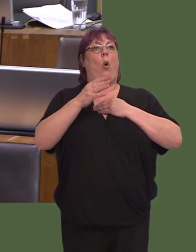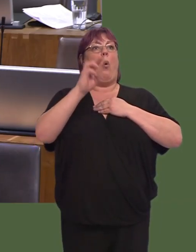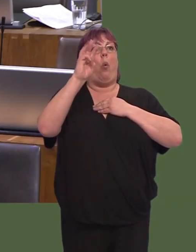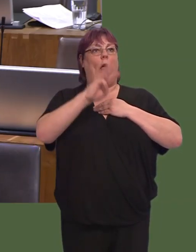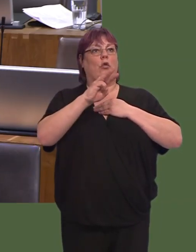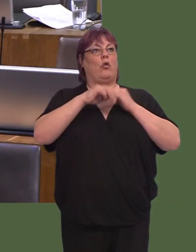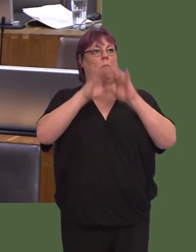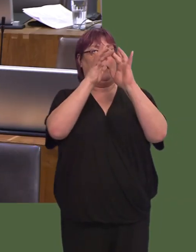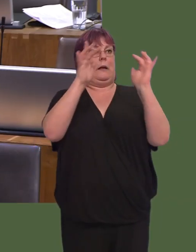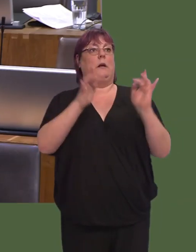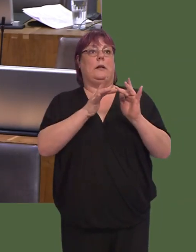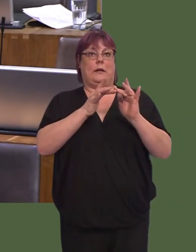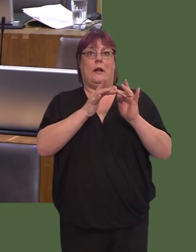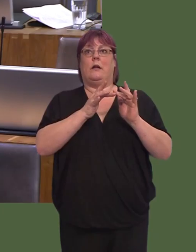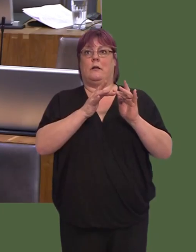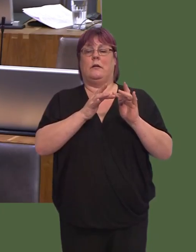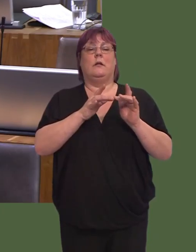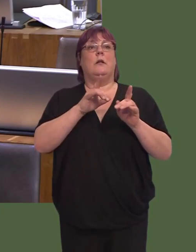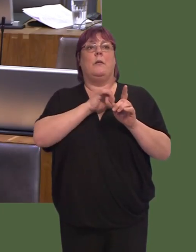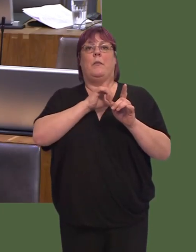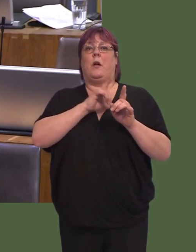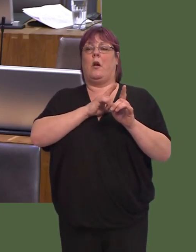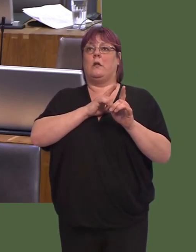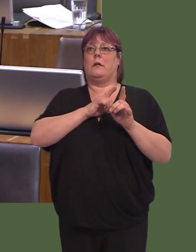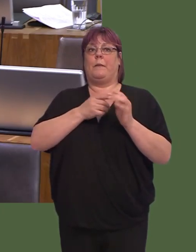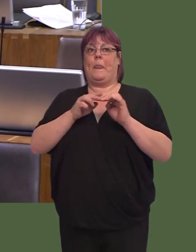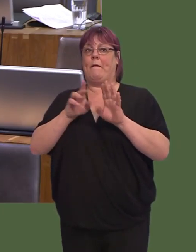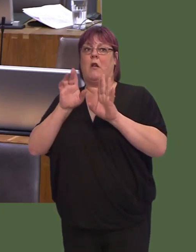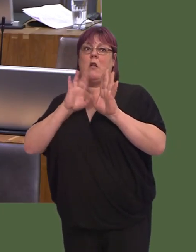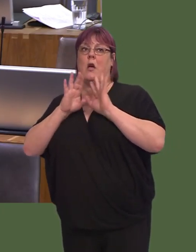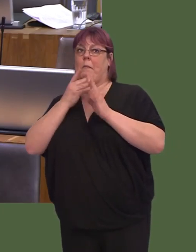and onto the web because what we find is that if youngsters can use it in their day-to-day